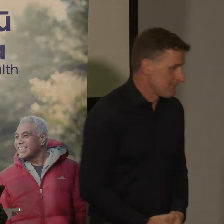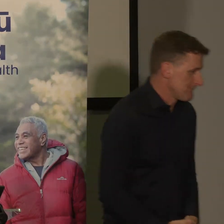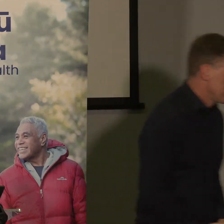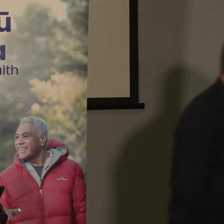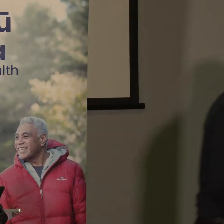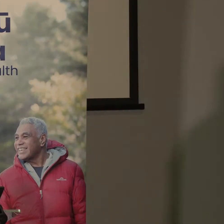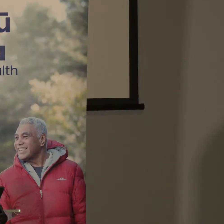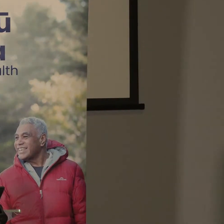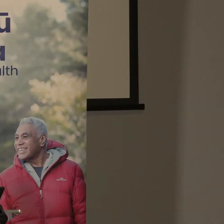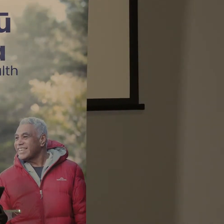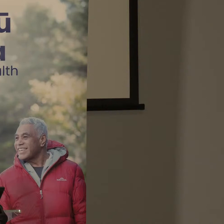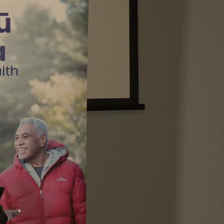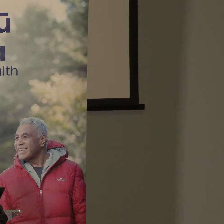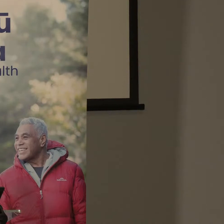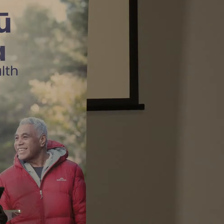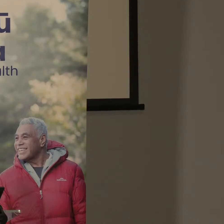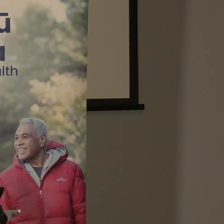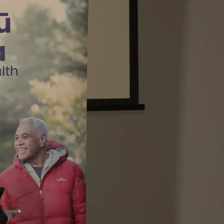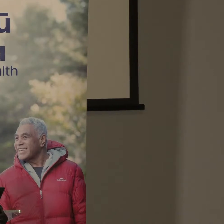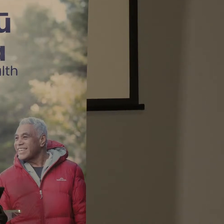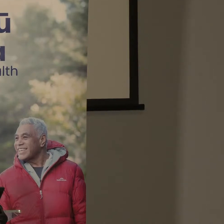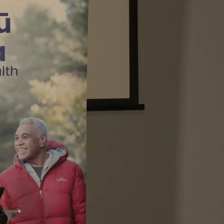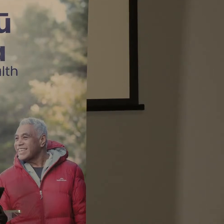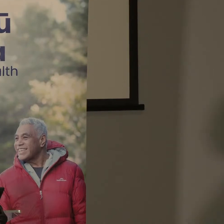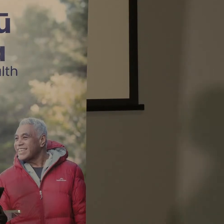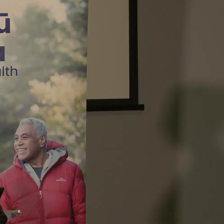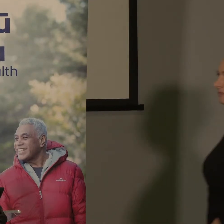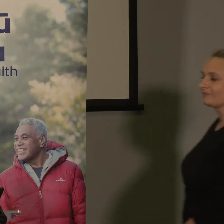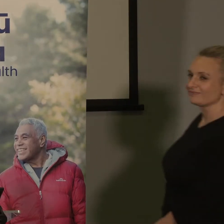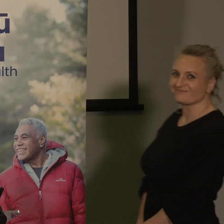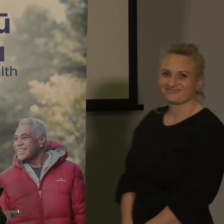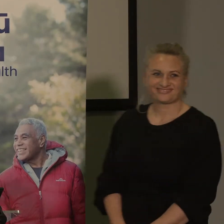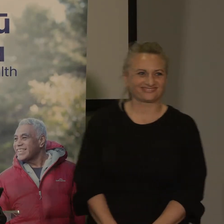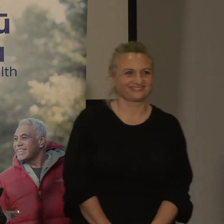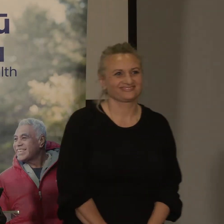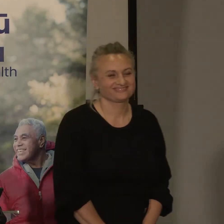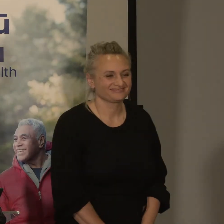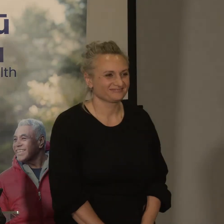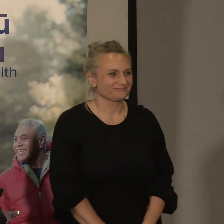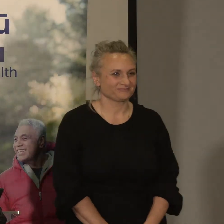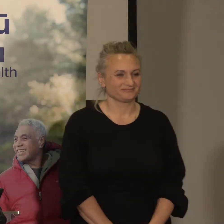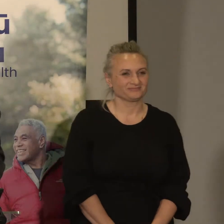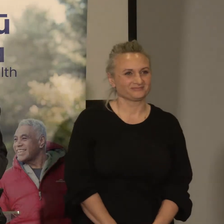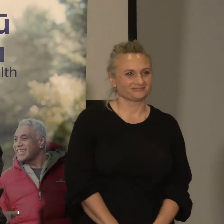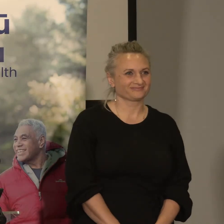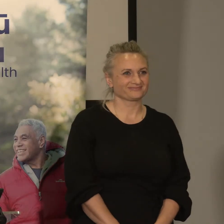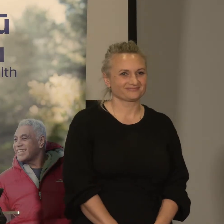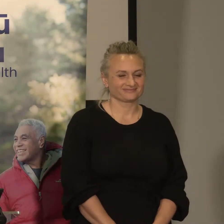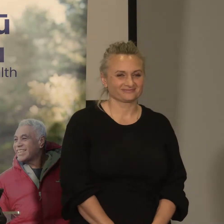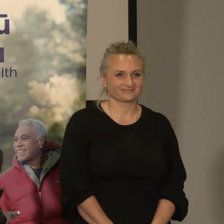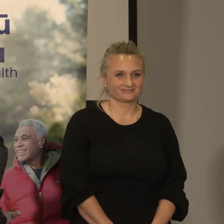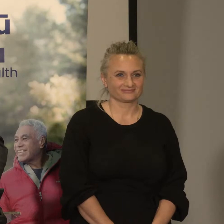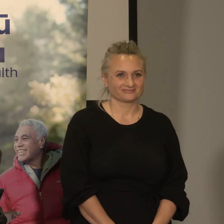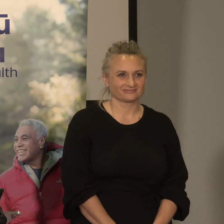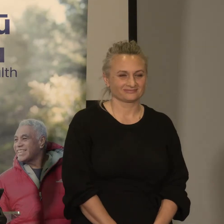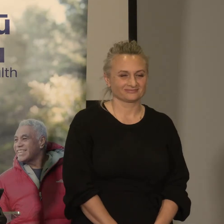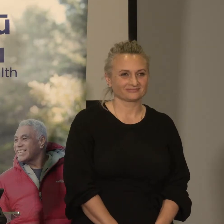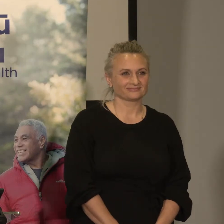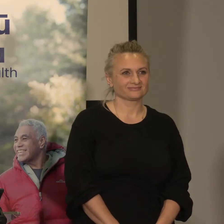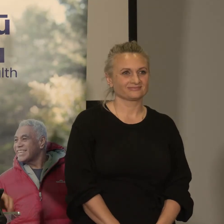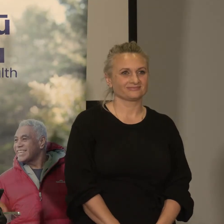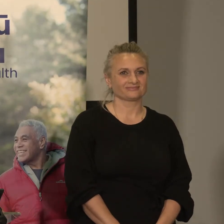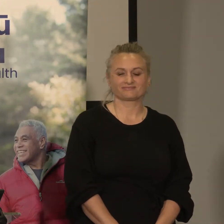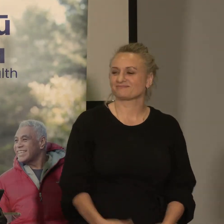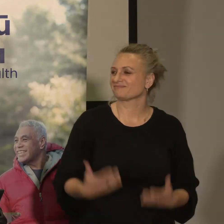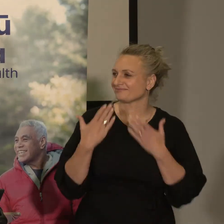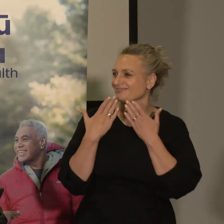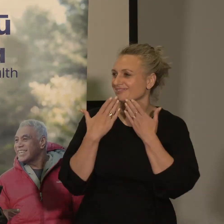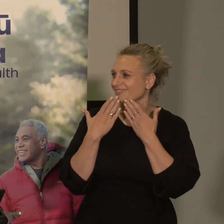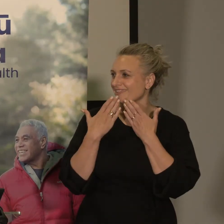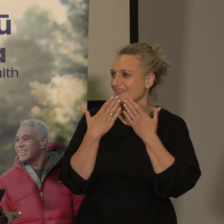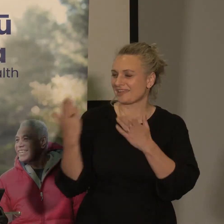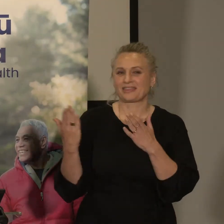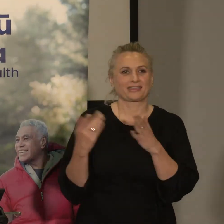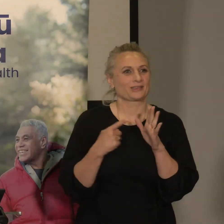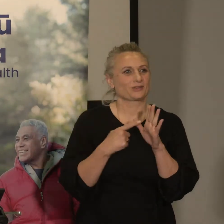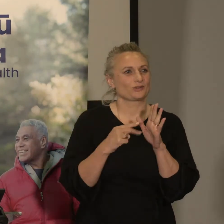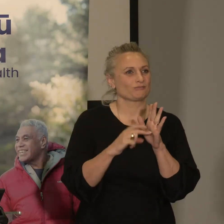summer.